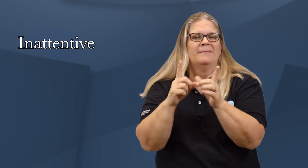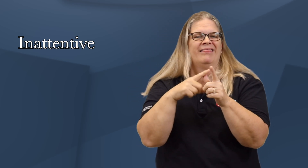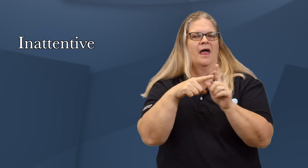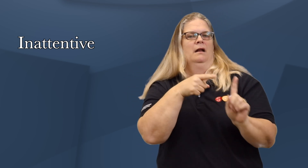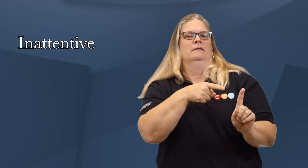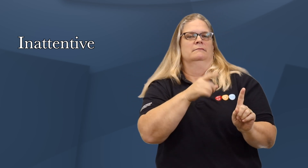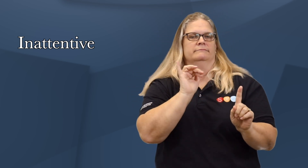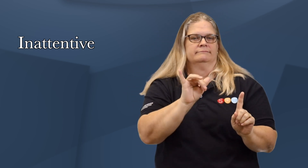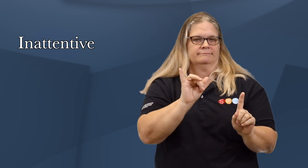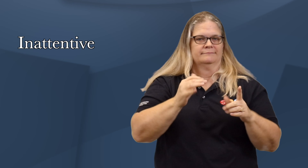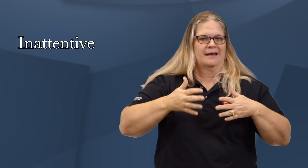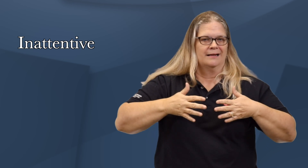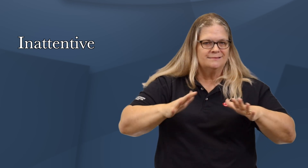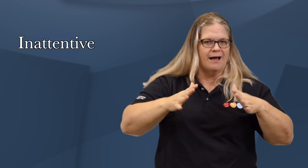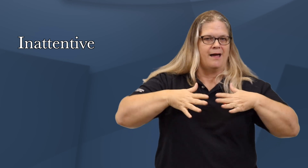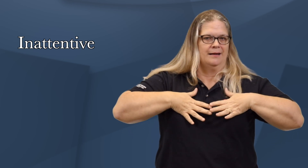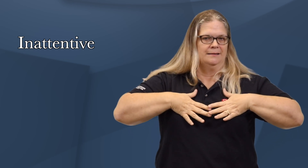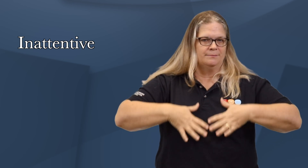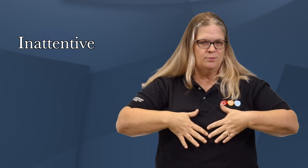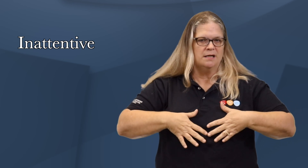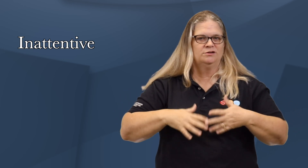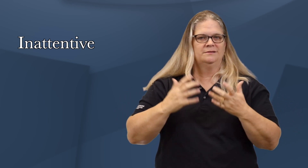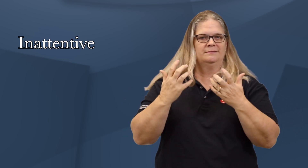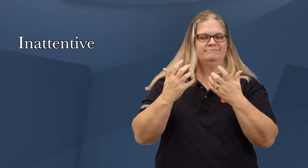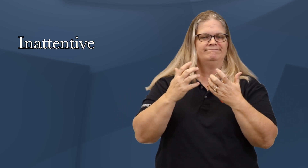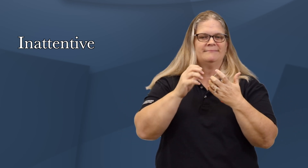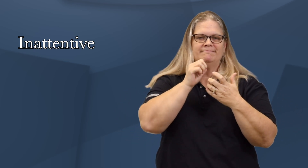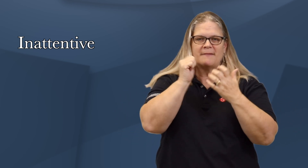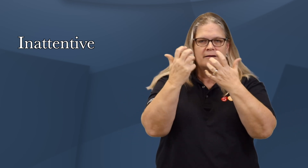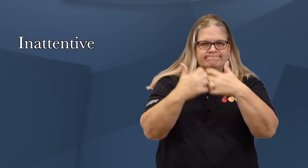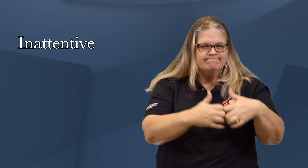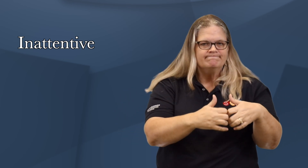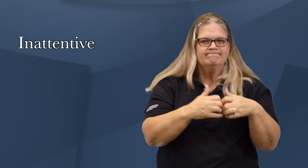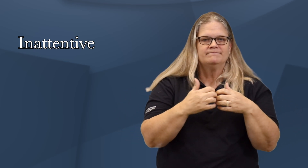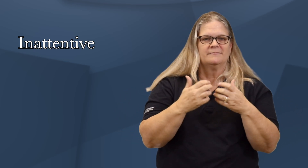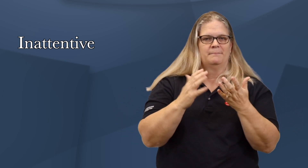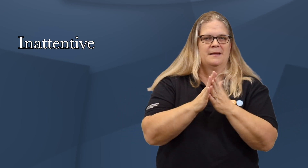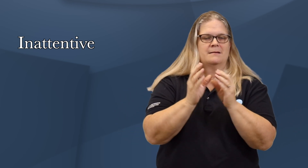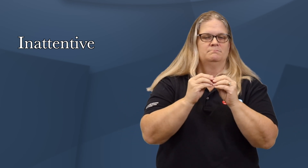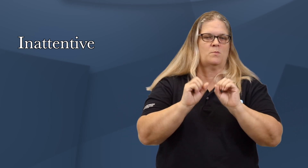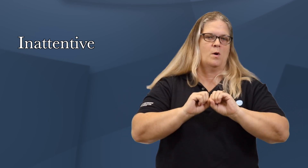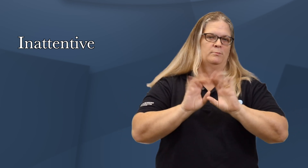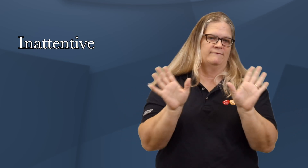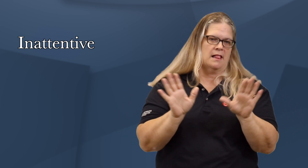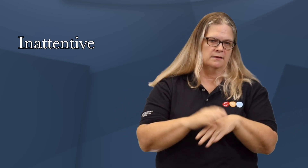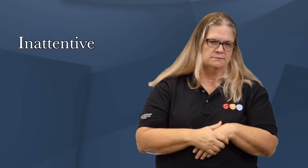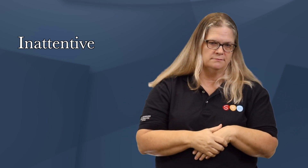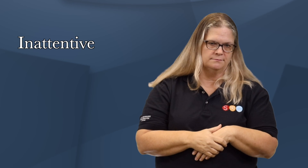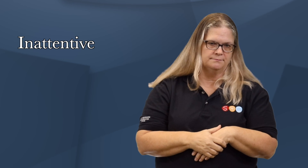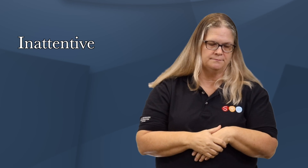up such as anxiety, depression, lack of organization. It all becomes more prevalent.